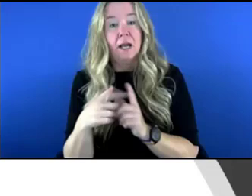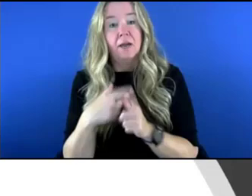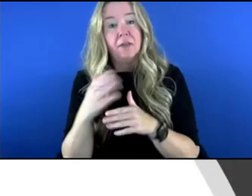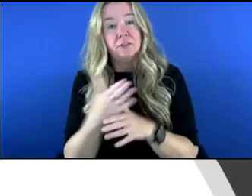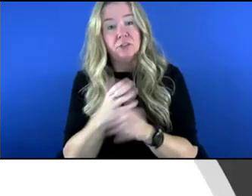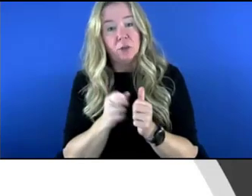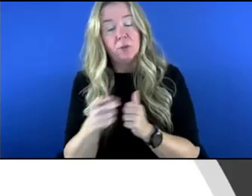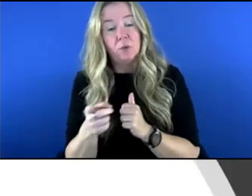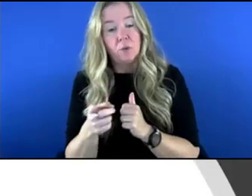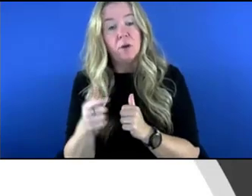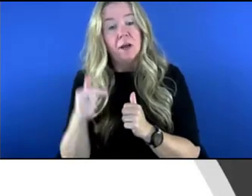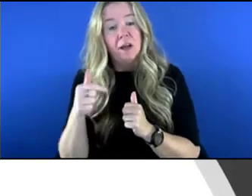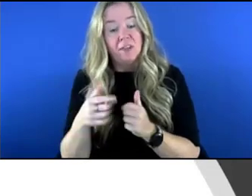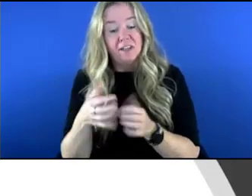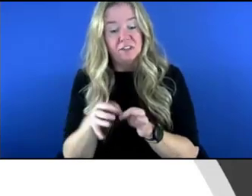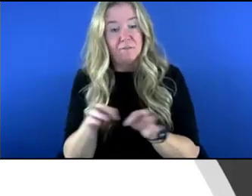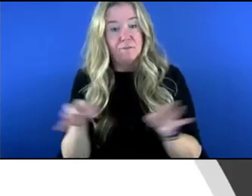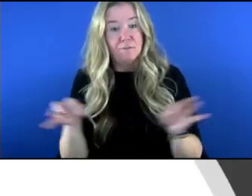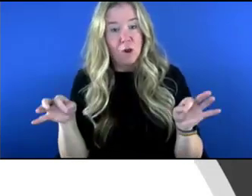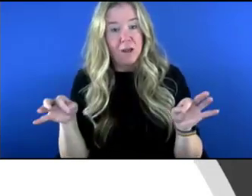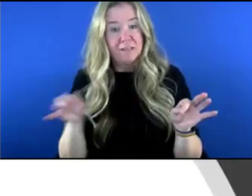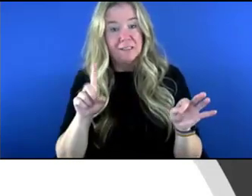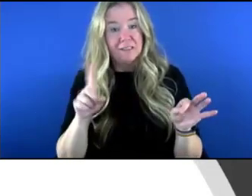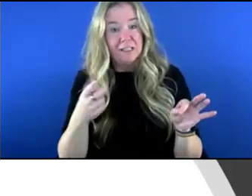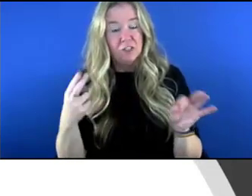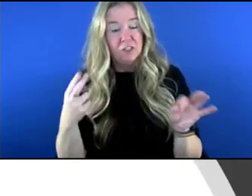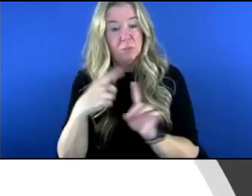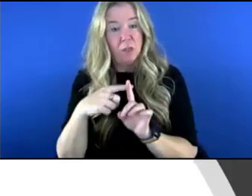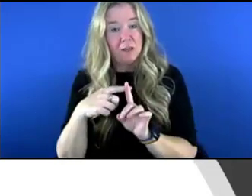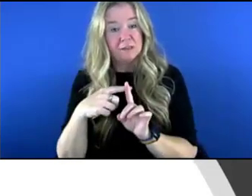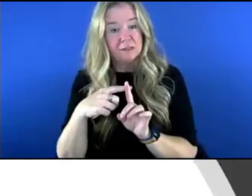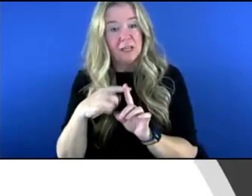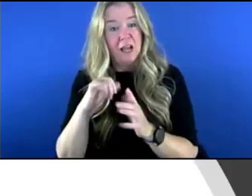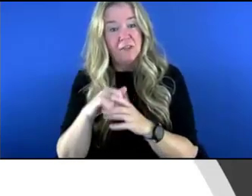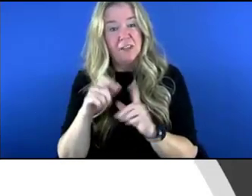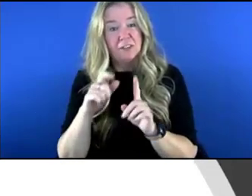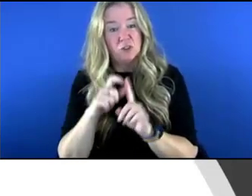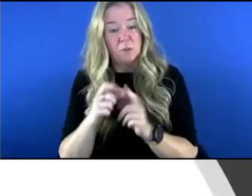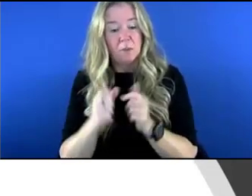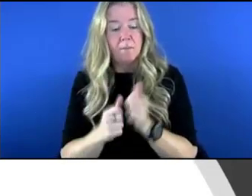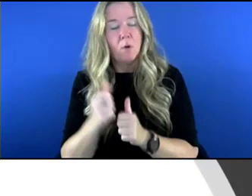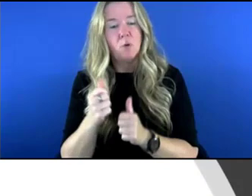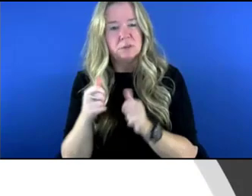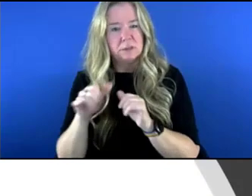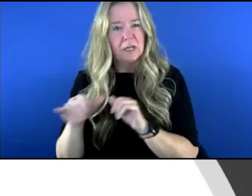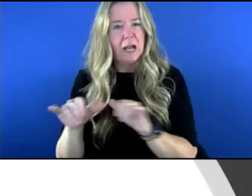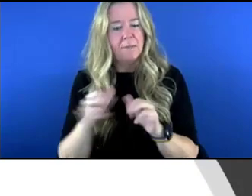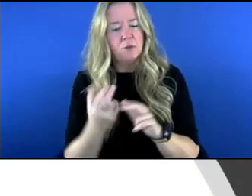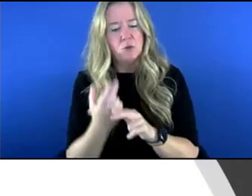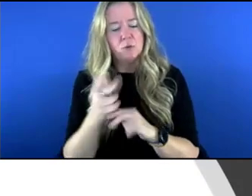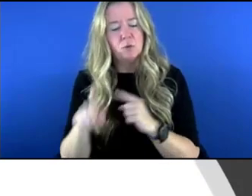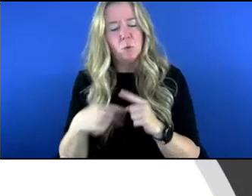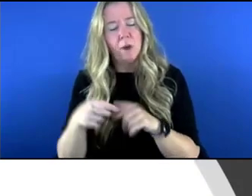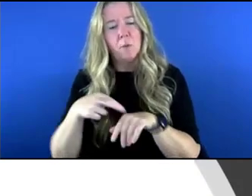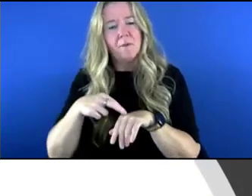that this phrase, DHH+, is a term that is most widely used when referring to individuals